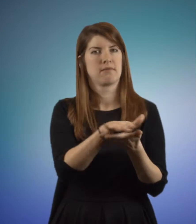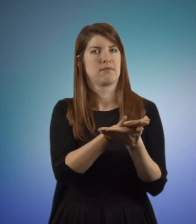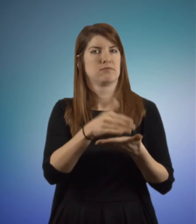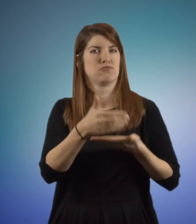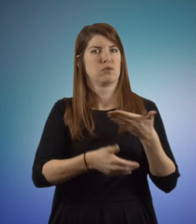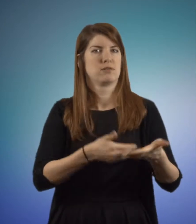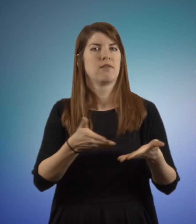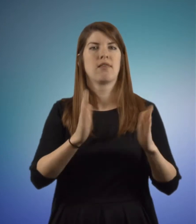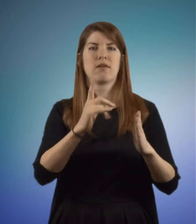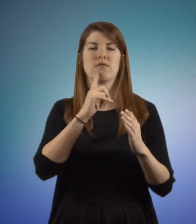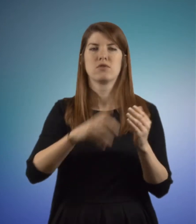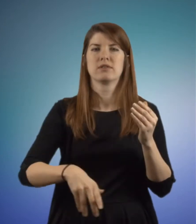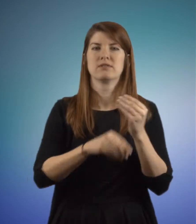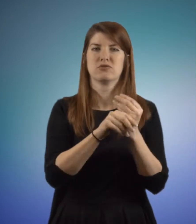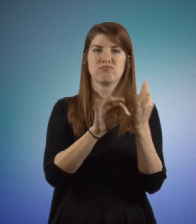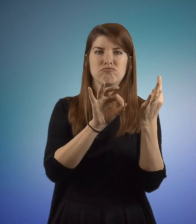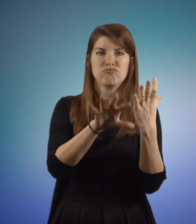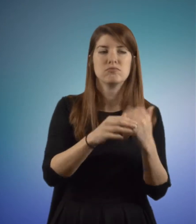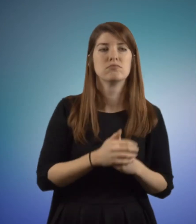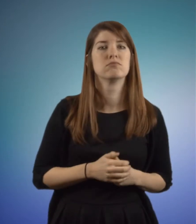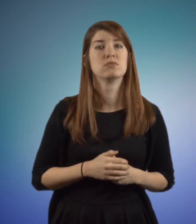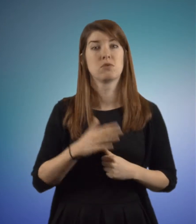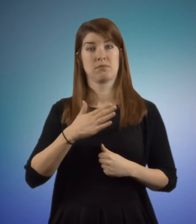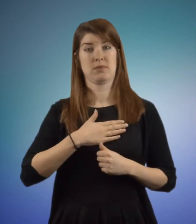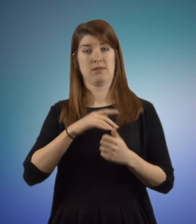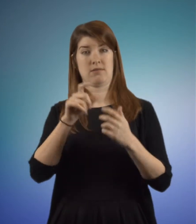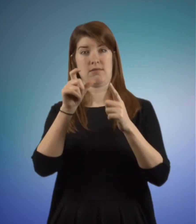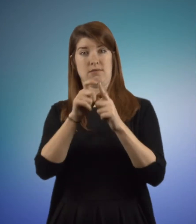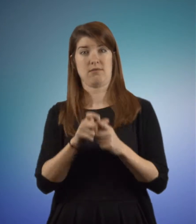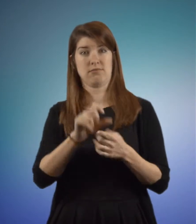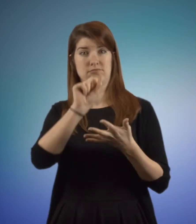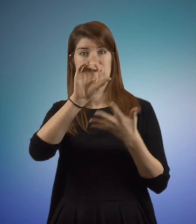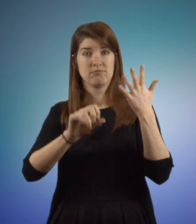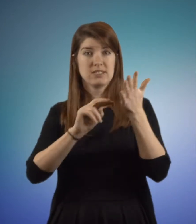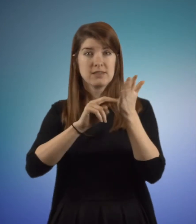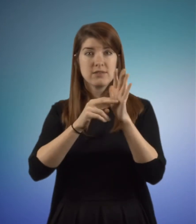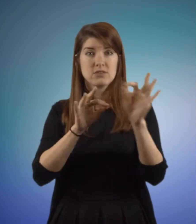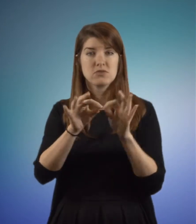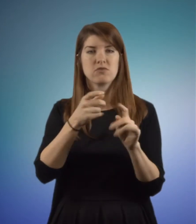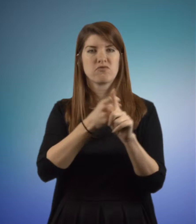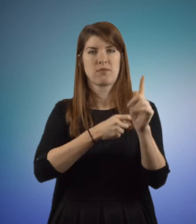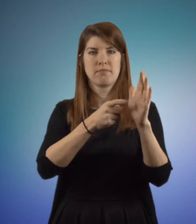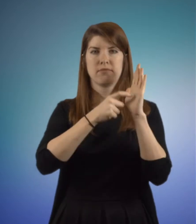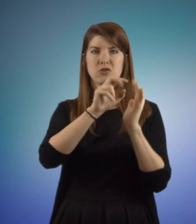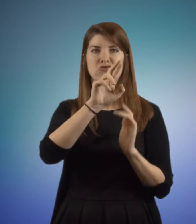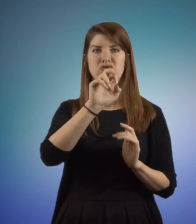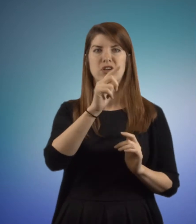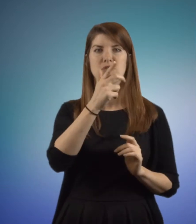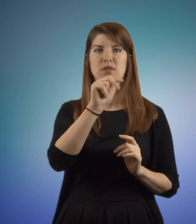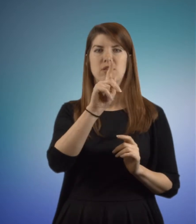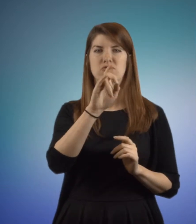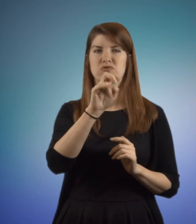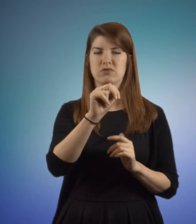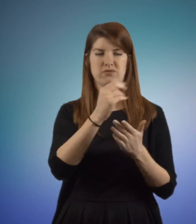So, these definitions that we're talking about are, again, are from the regulations. And they're from the Part B section of the regulations